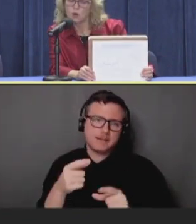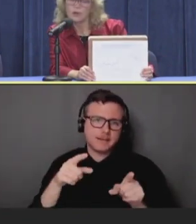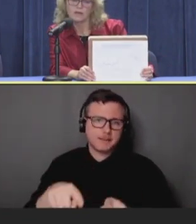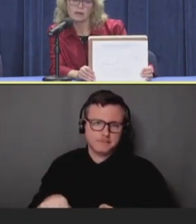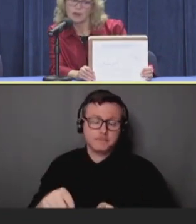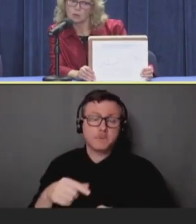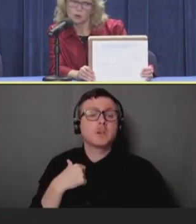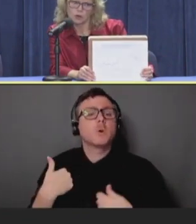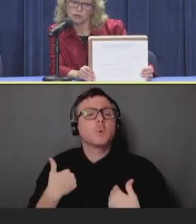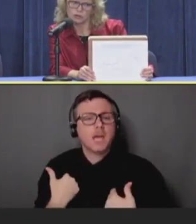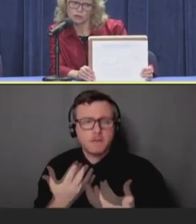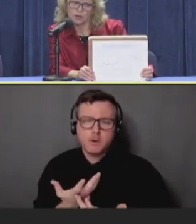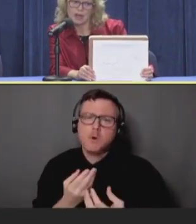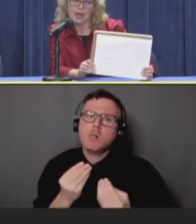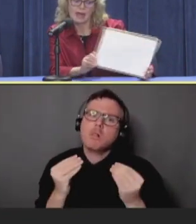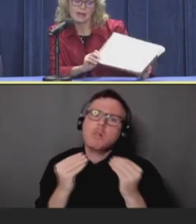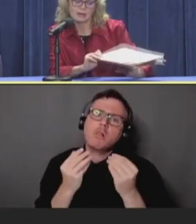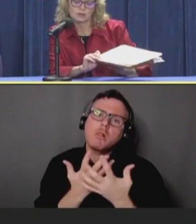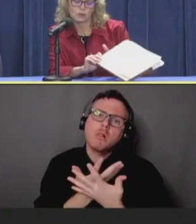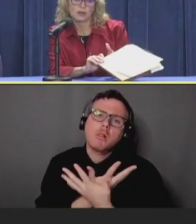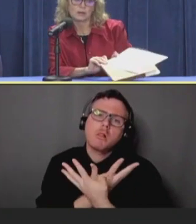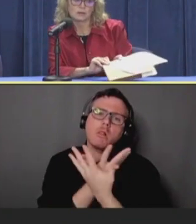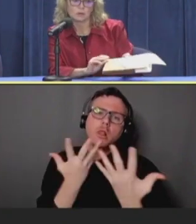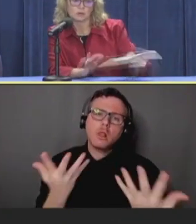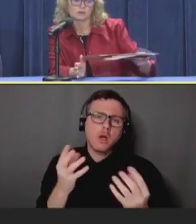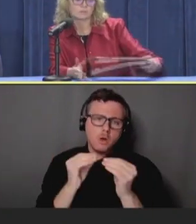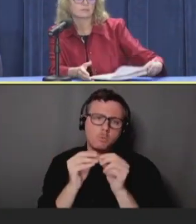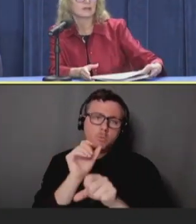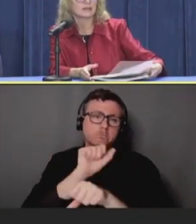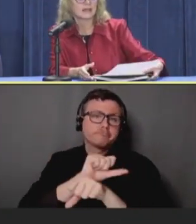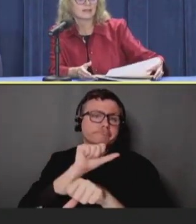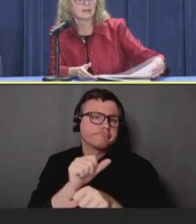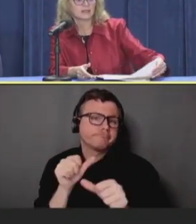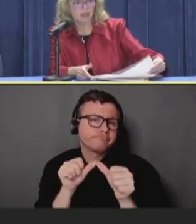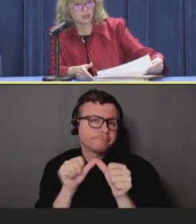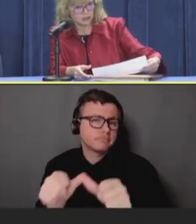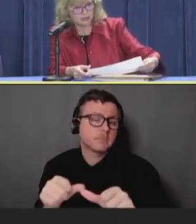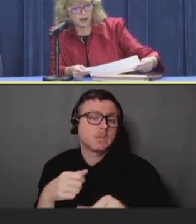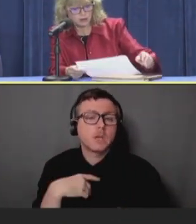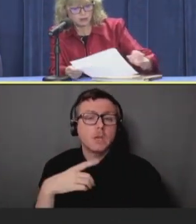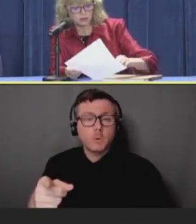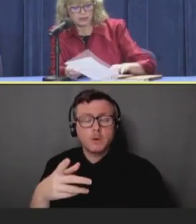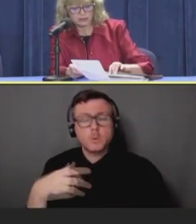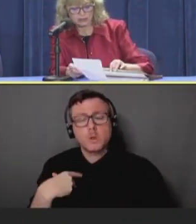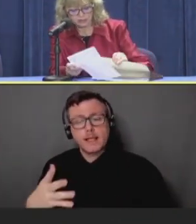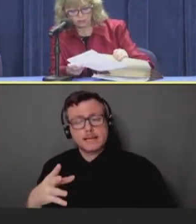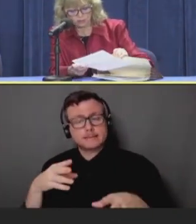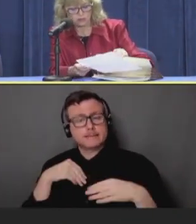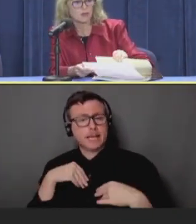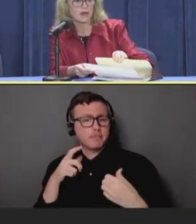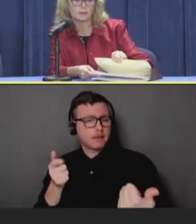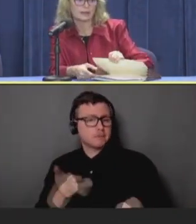We have a lot more work to do, and we will take this challenge as an opportunity and continue to do that.